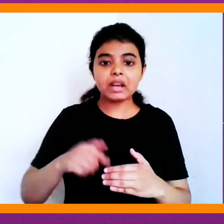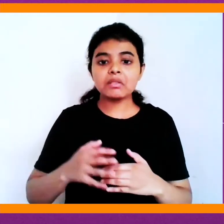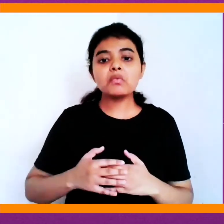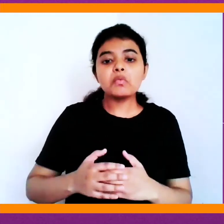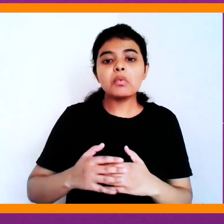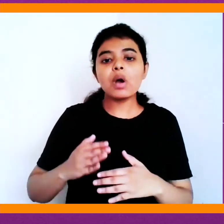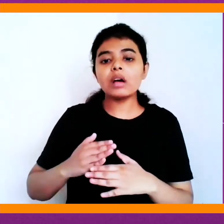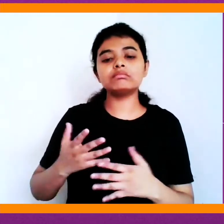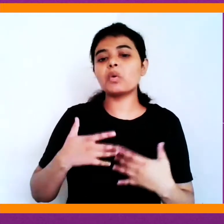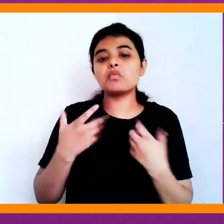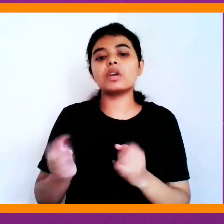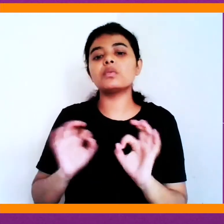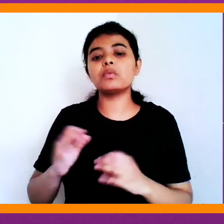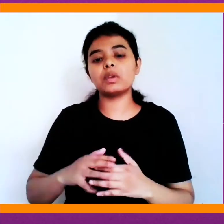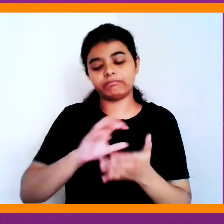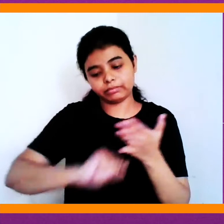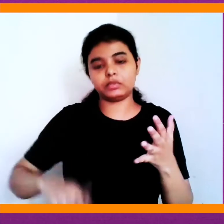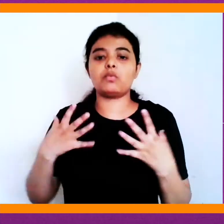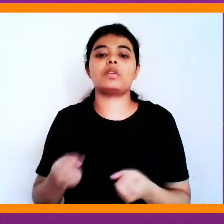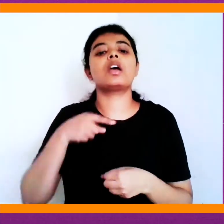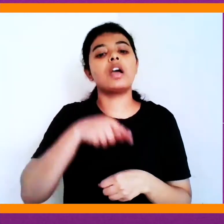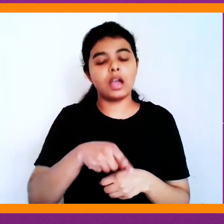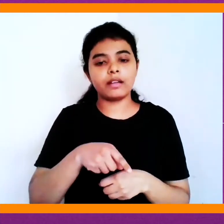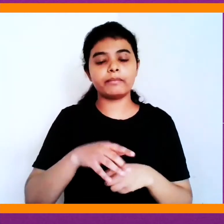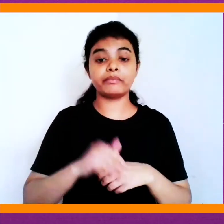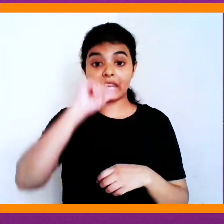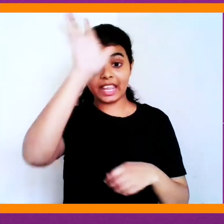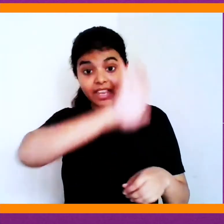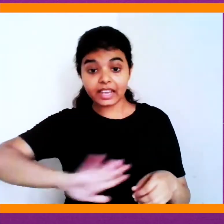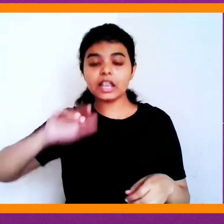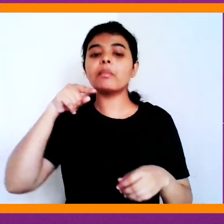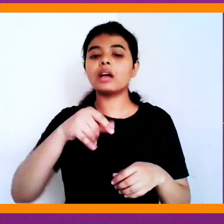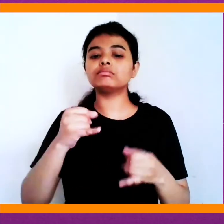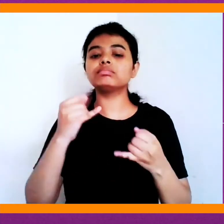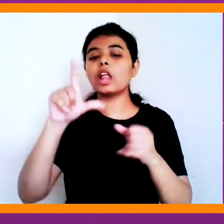topic of abortions an abortion basically means that a woman is pregnant when she doesn't want